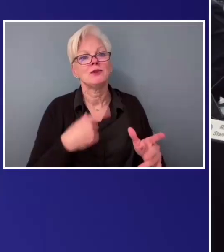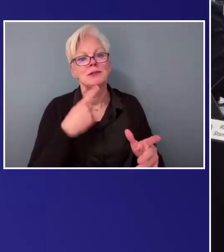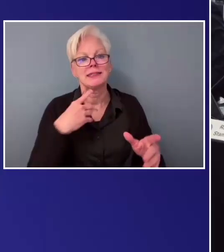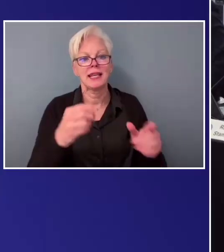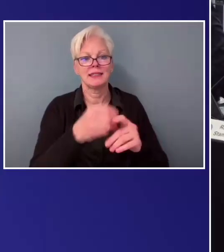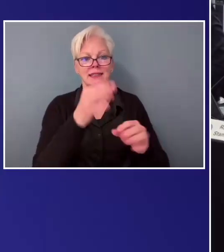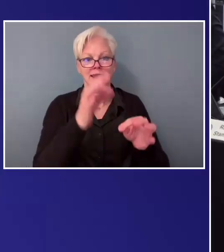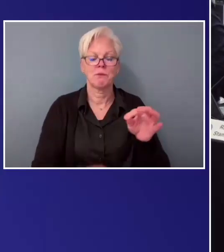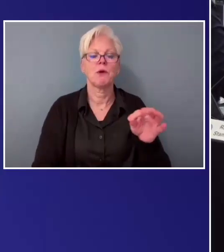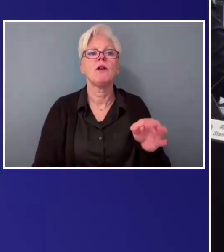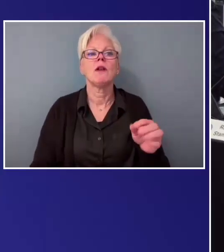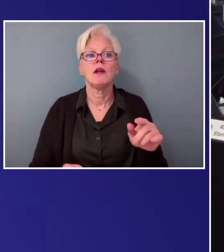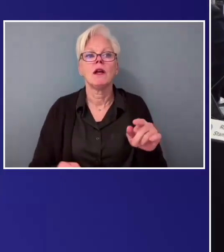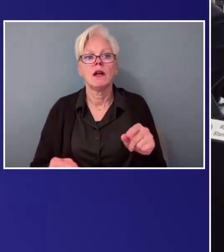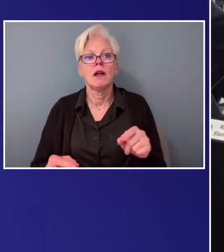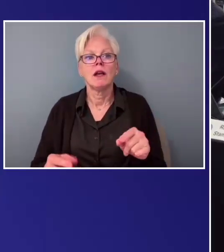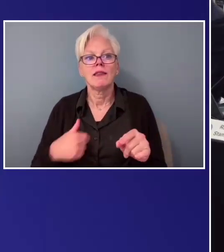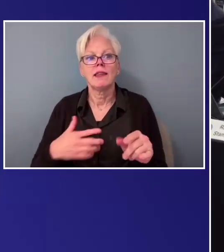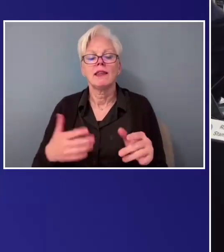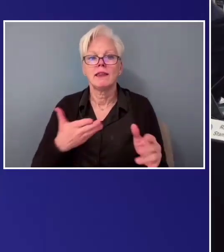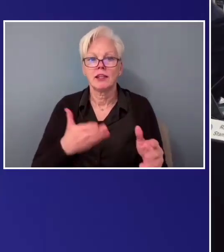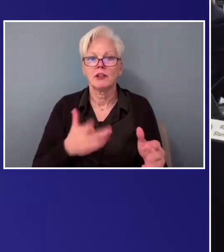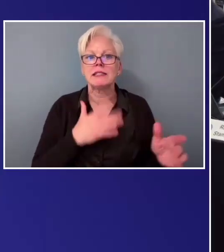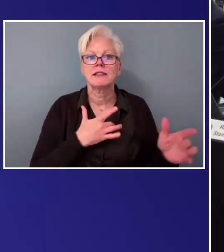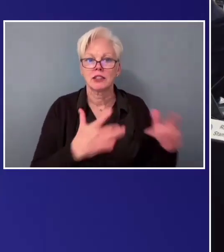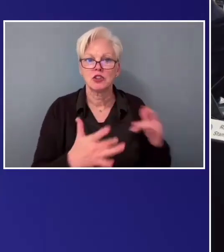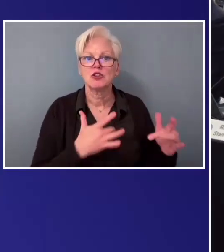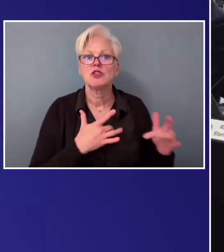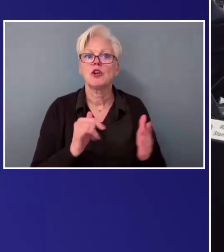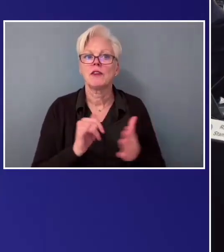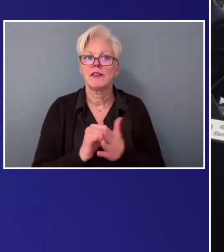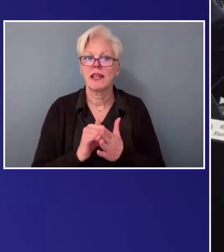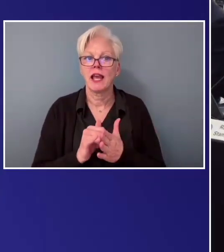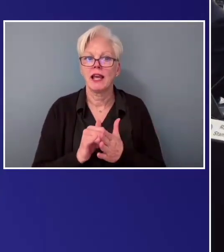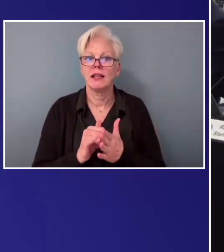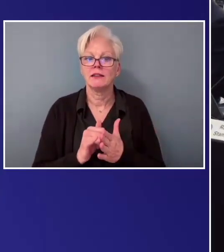there, there is concern that there is -- there's a lack of comparability between